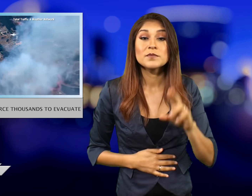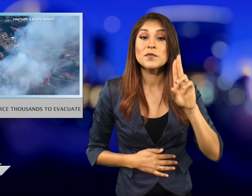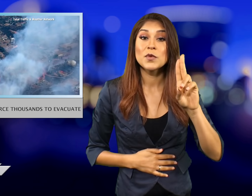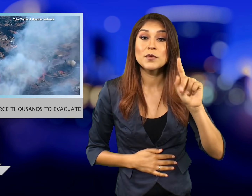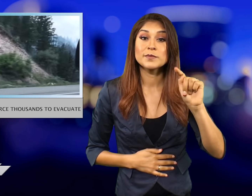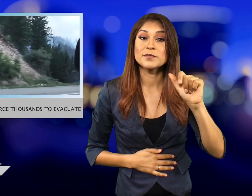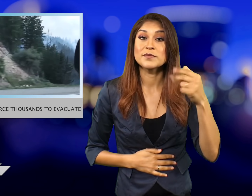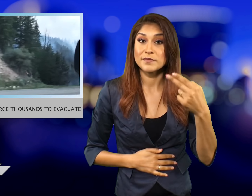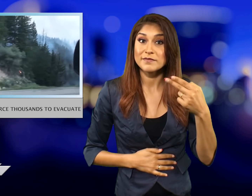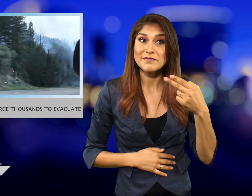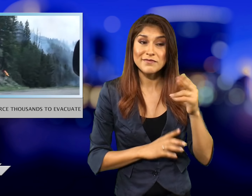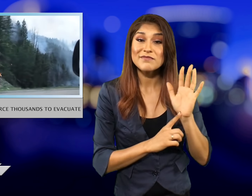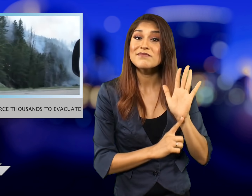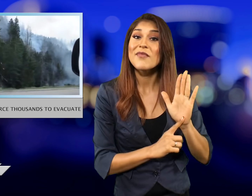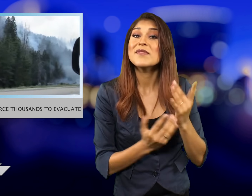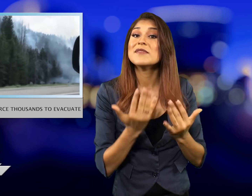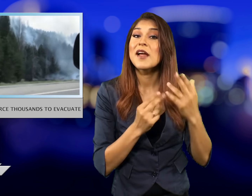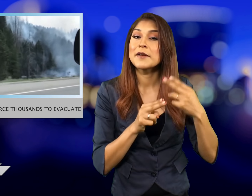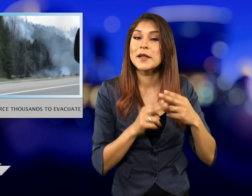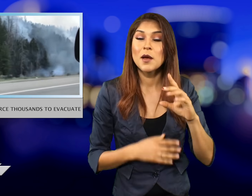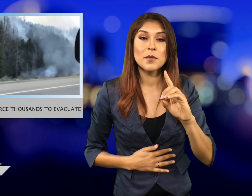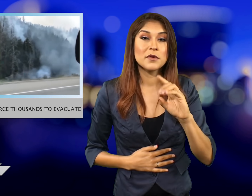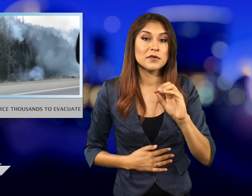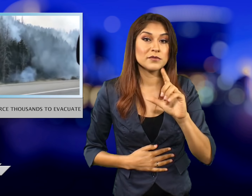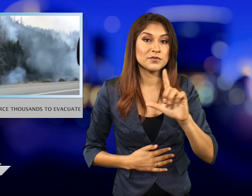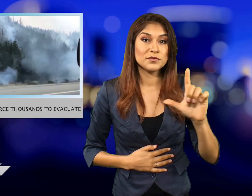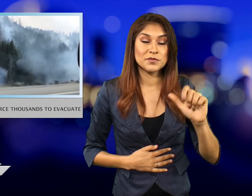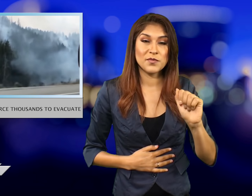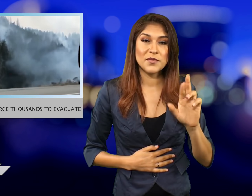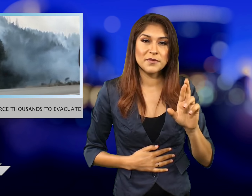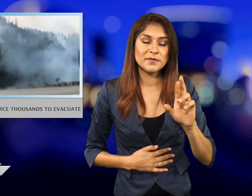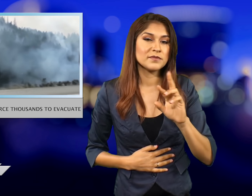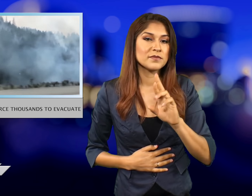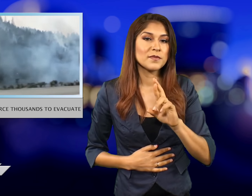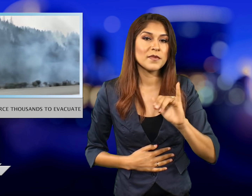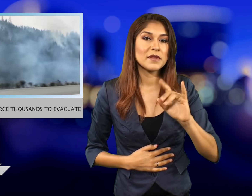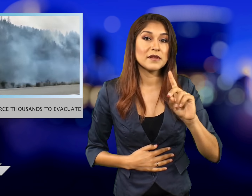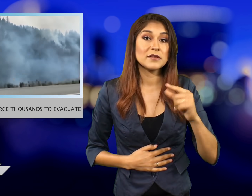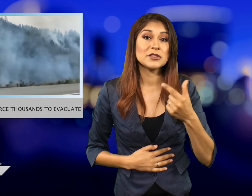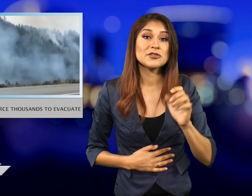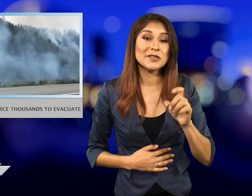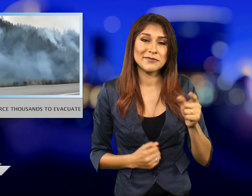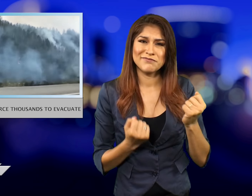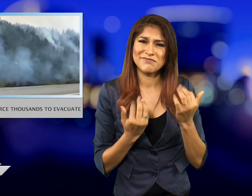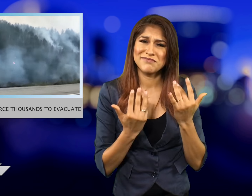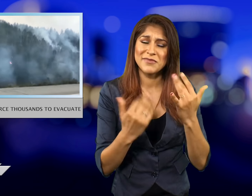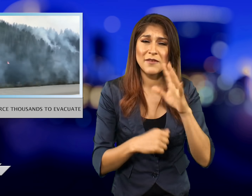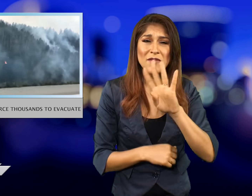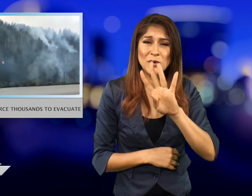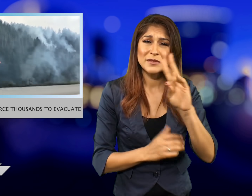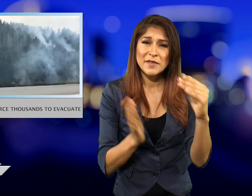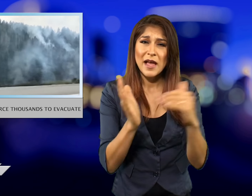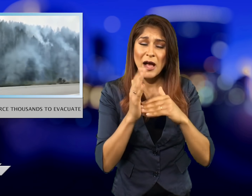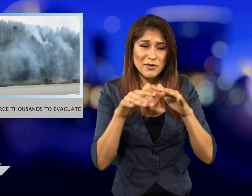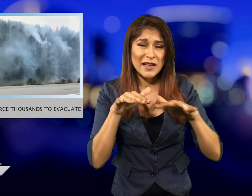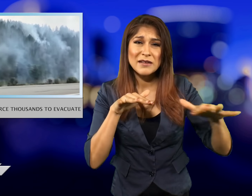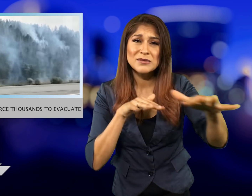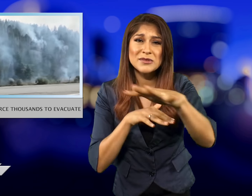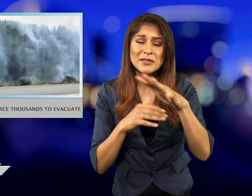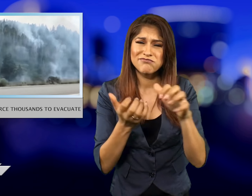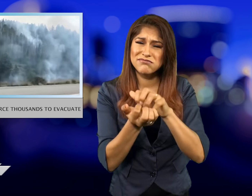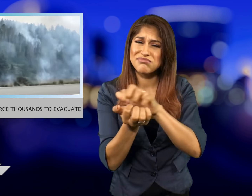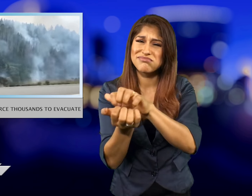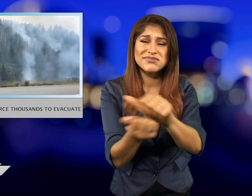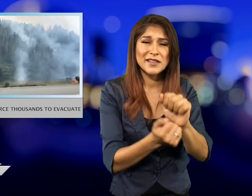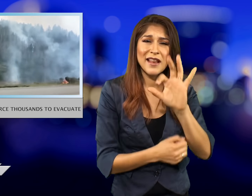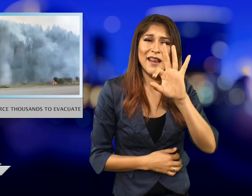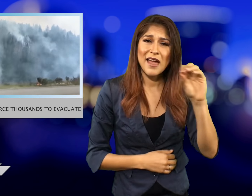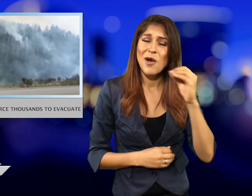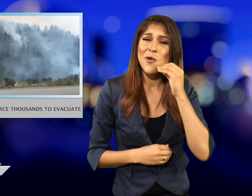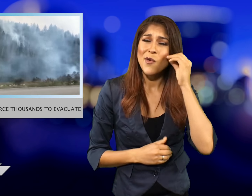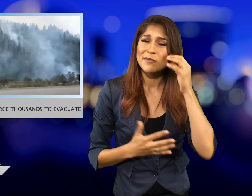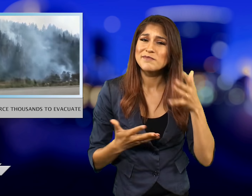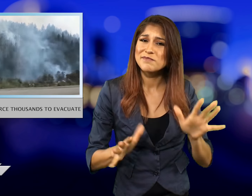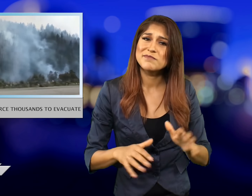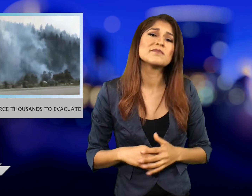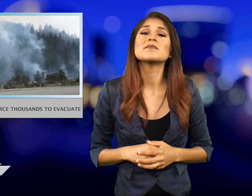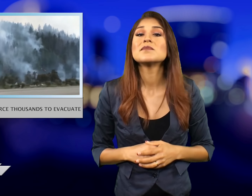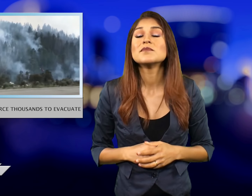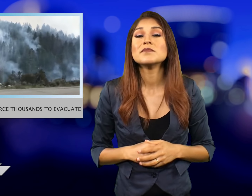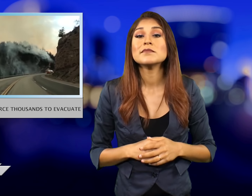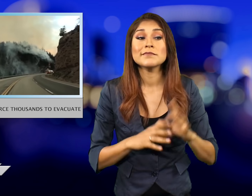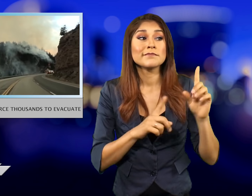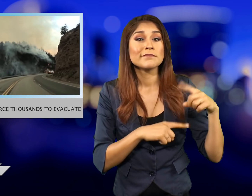And in Utah the Dollar Ridge fire has scorched 47,000 acres and destroyed 90 homes.